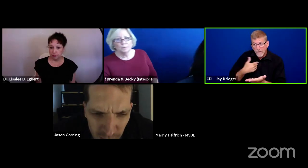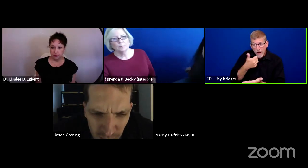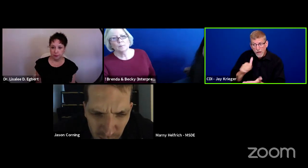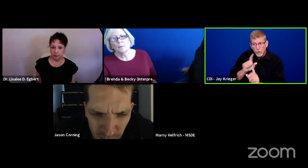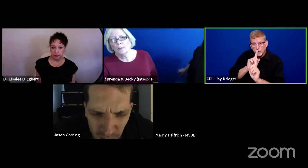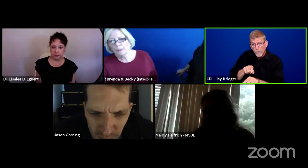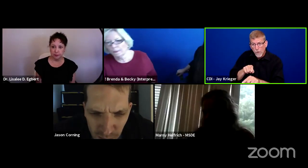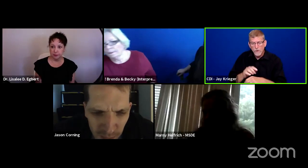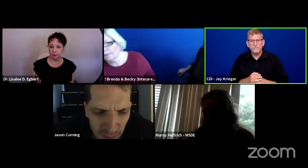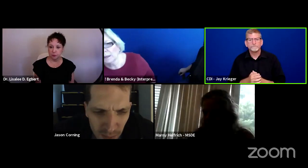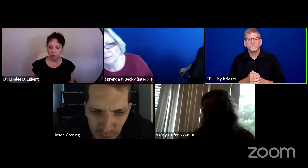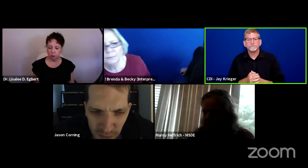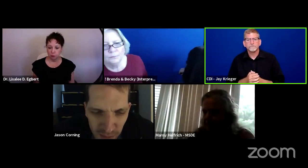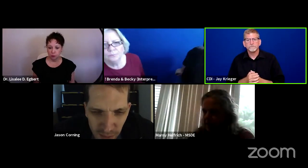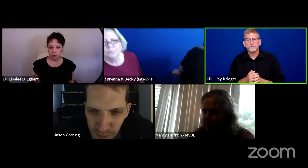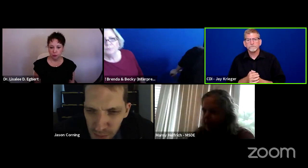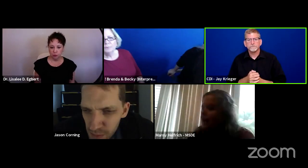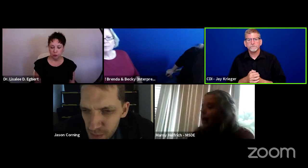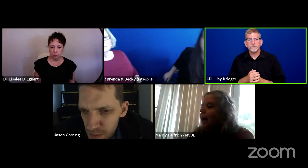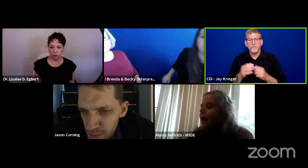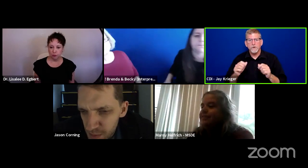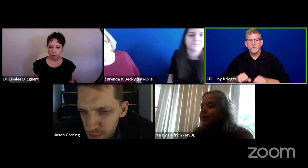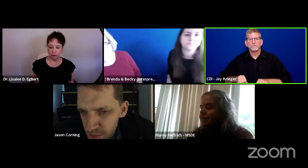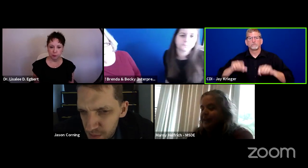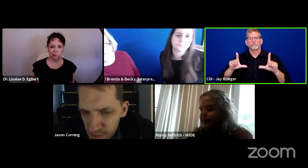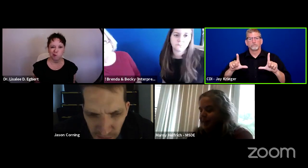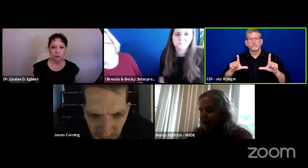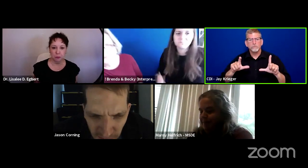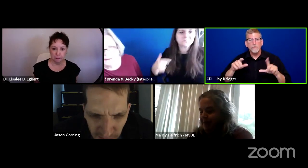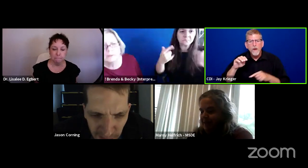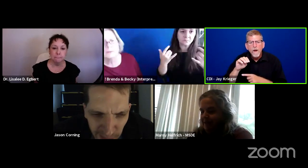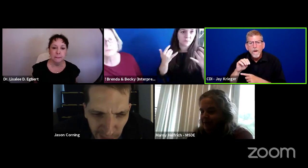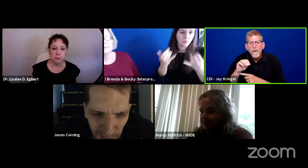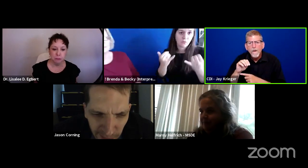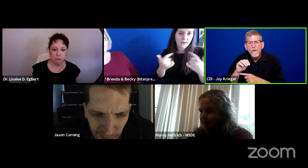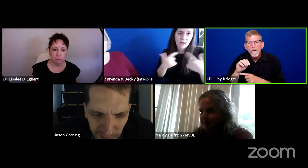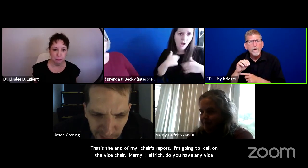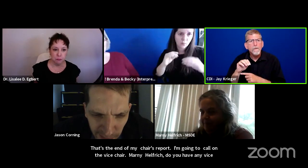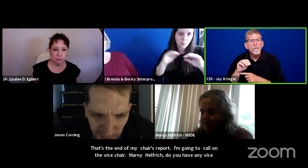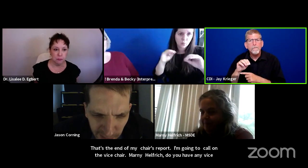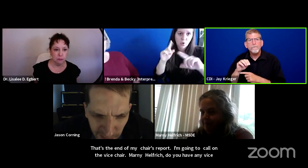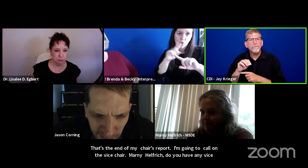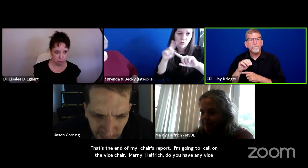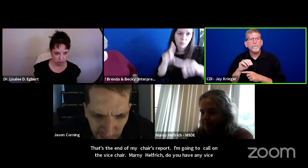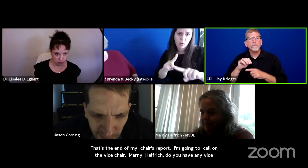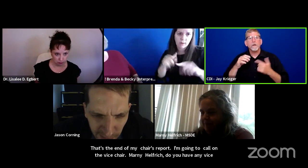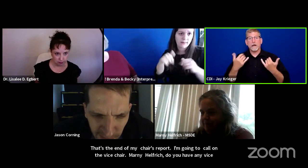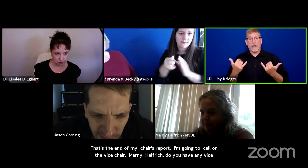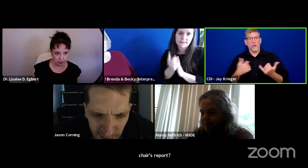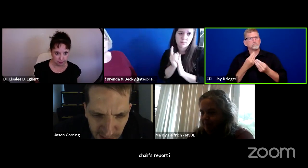I don't at this time. Thank you.